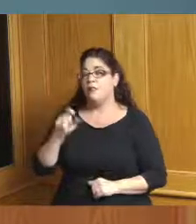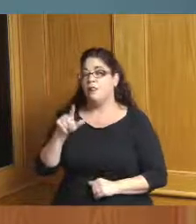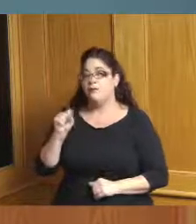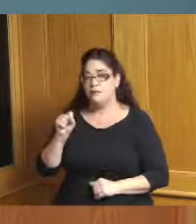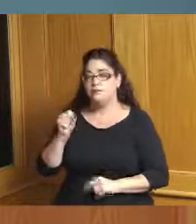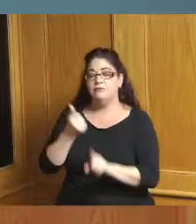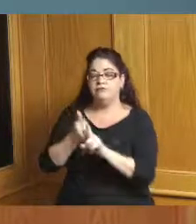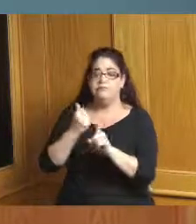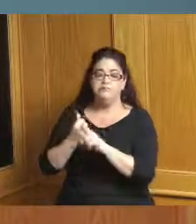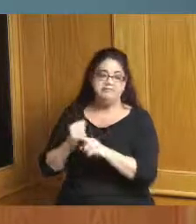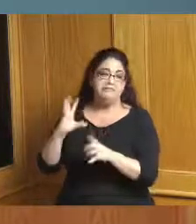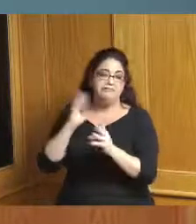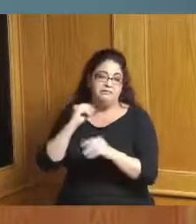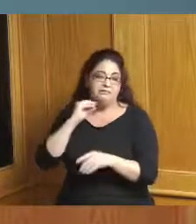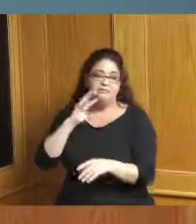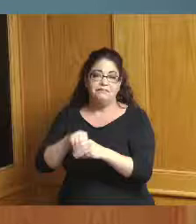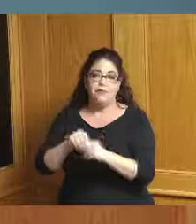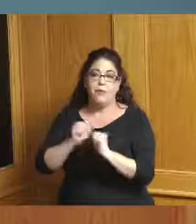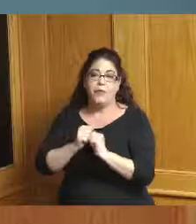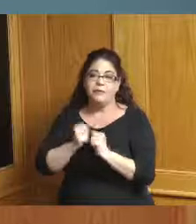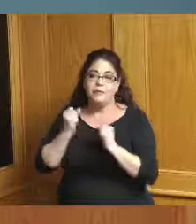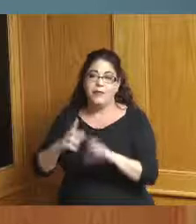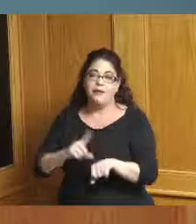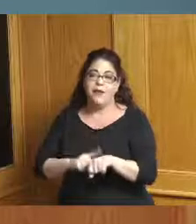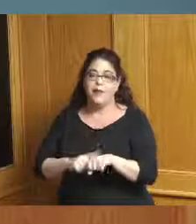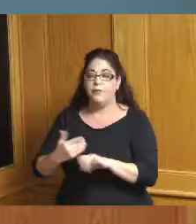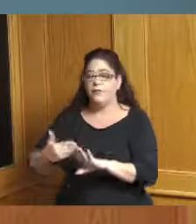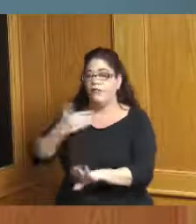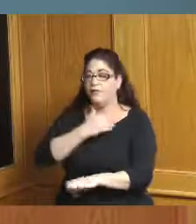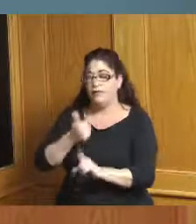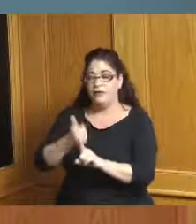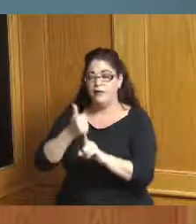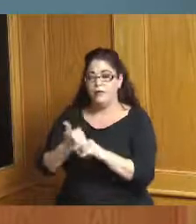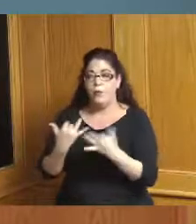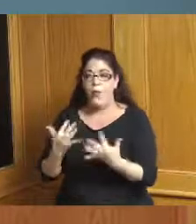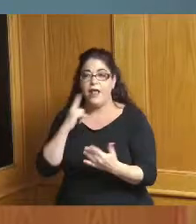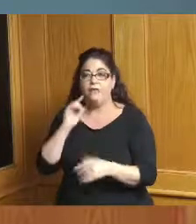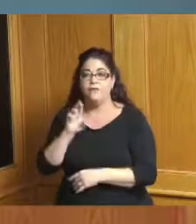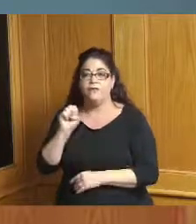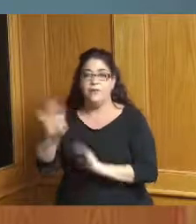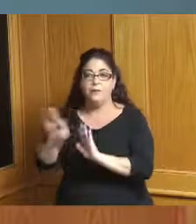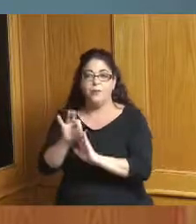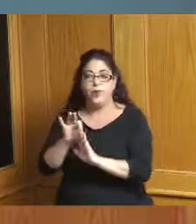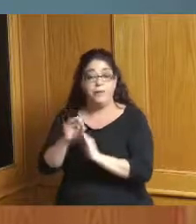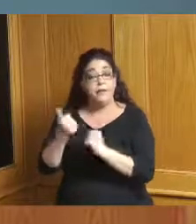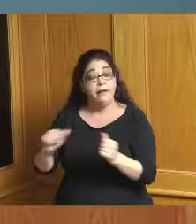appeals before a great candidate I know he's been waiting for reappointment are there any comments